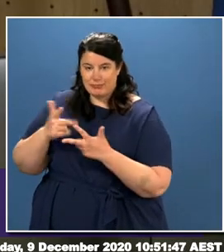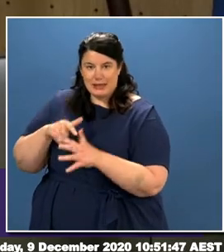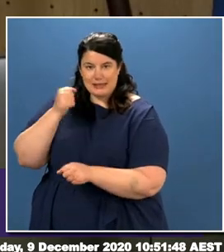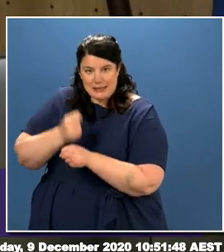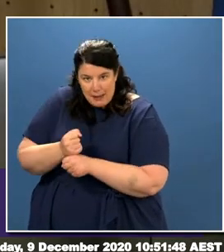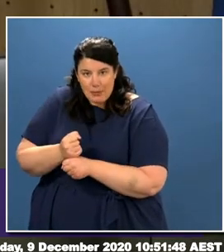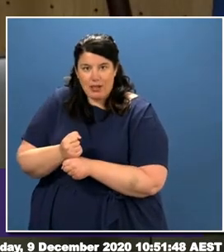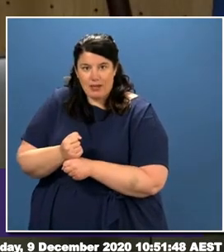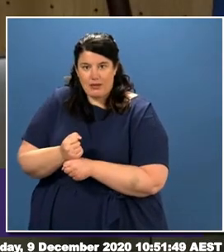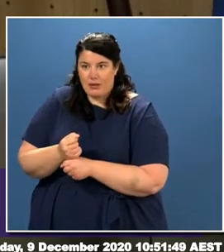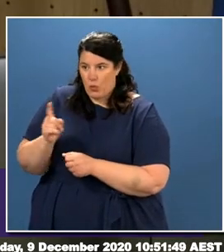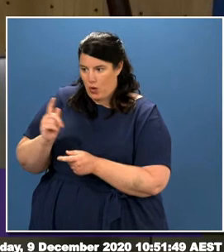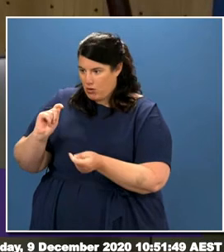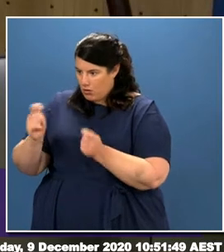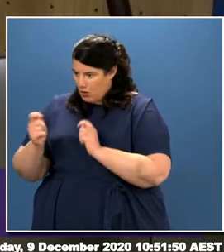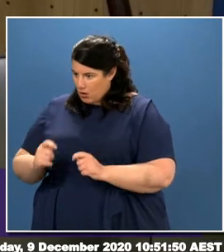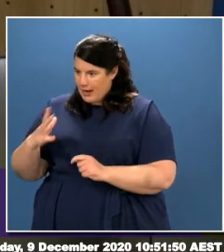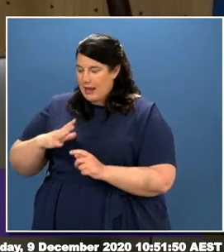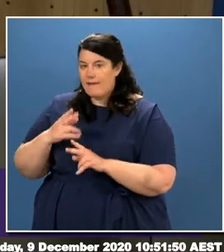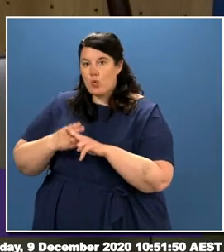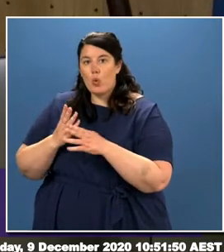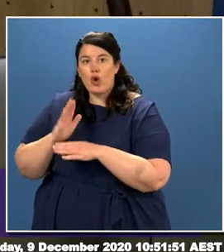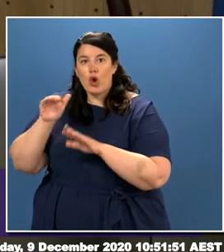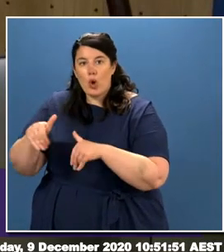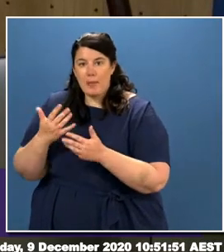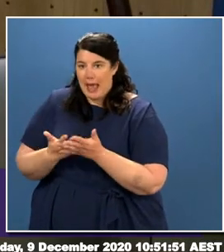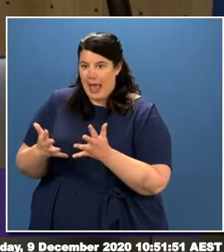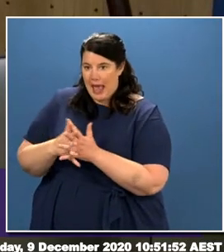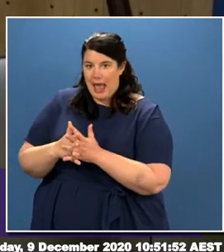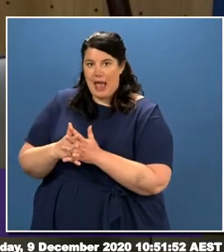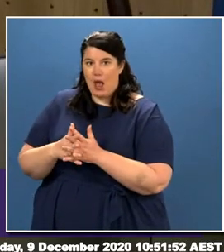home, what adjustments you've to make, how you get into the rhythm, how